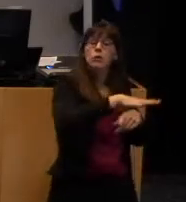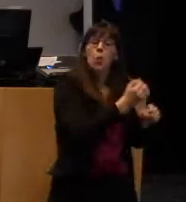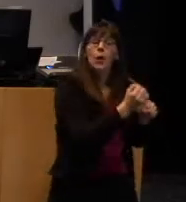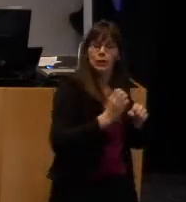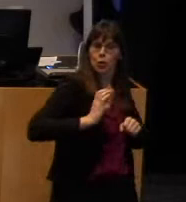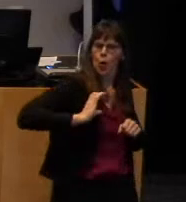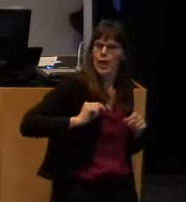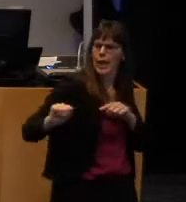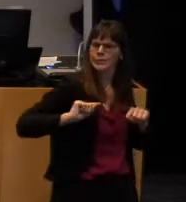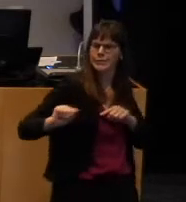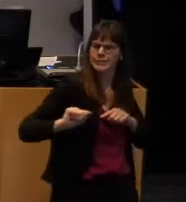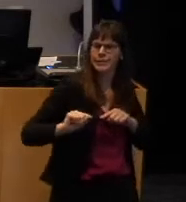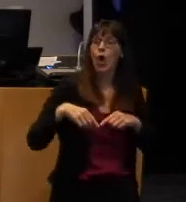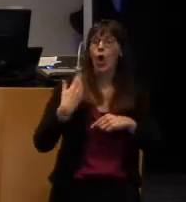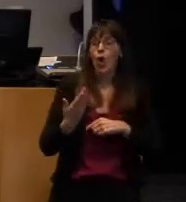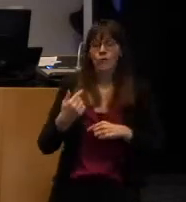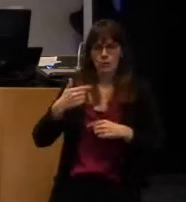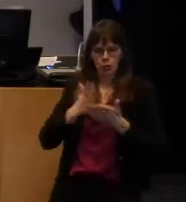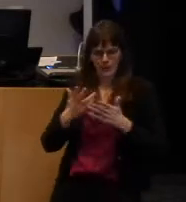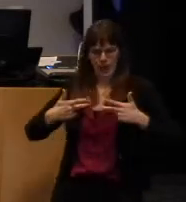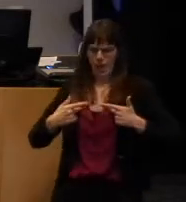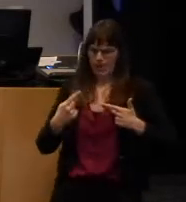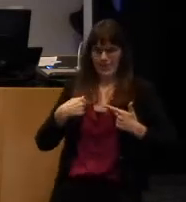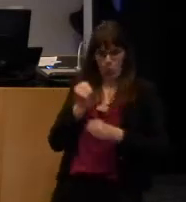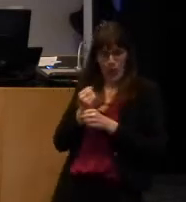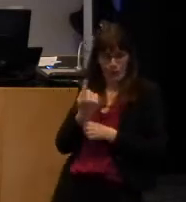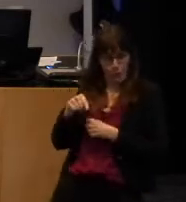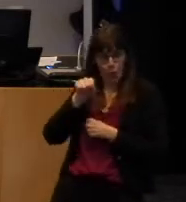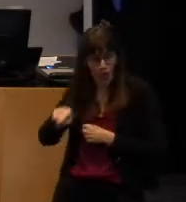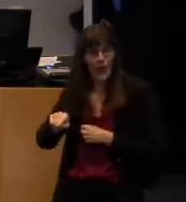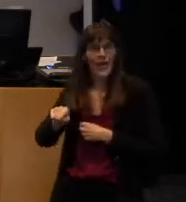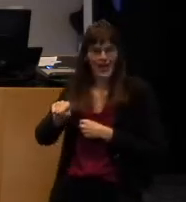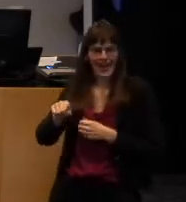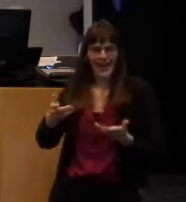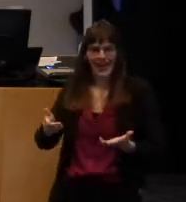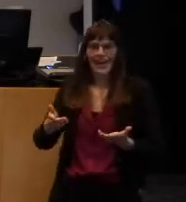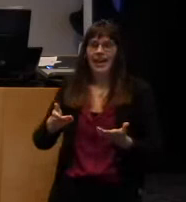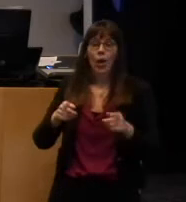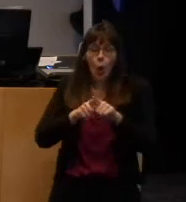some of them have been my clients as an interpreter. And I would say that some of them are my friends.